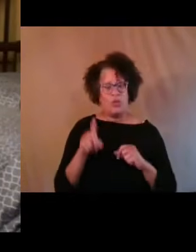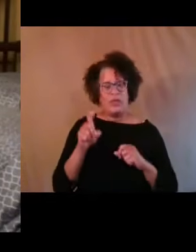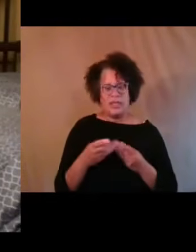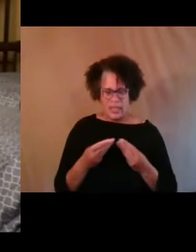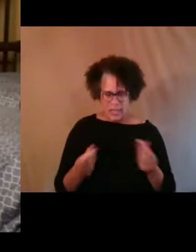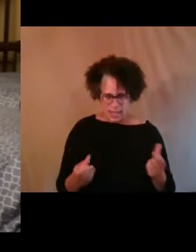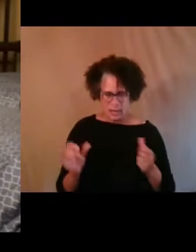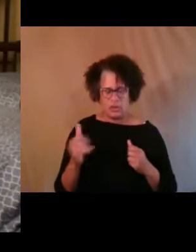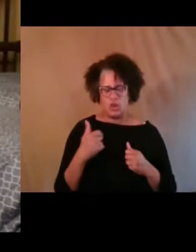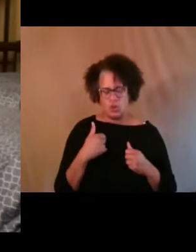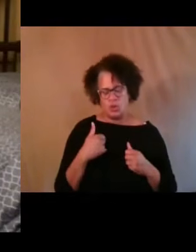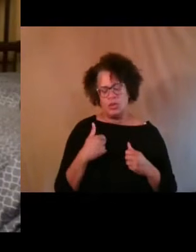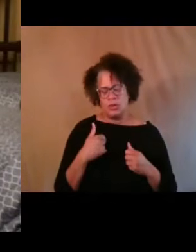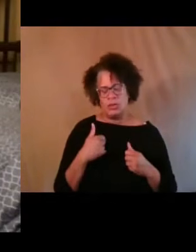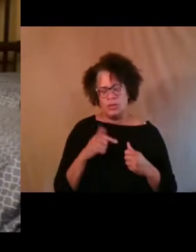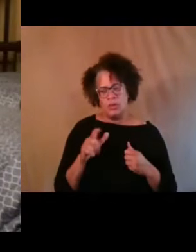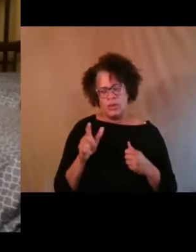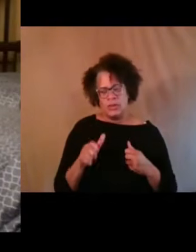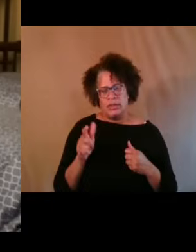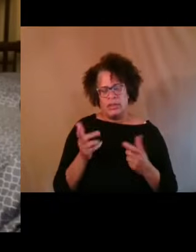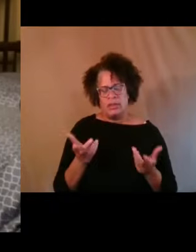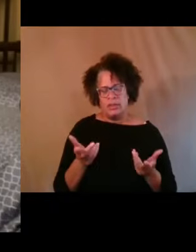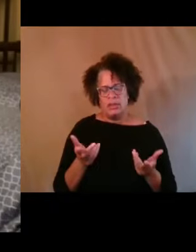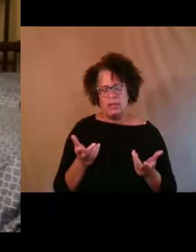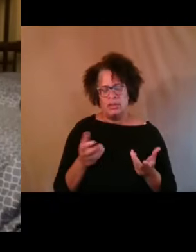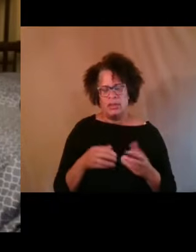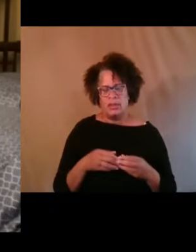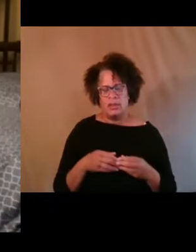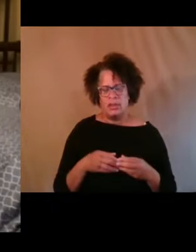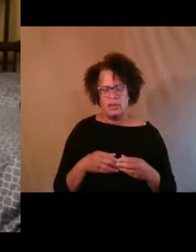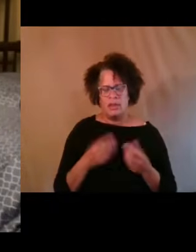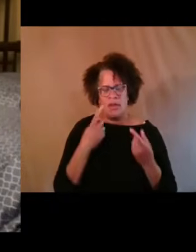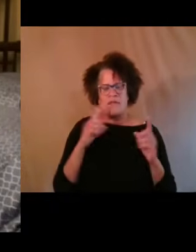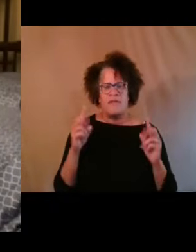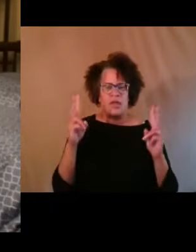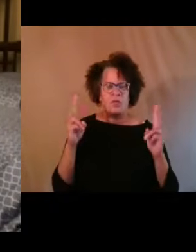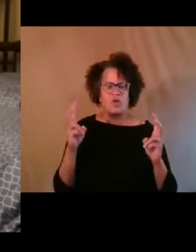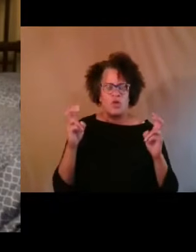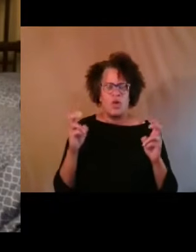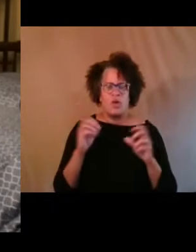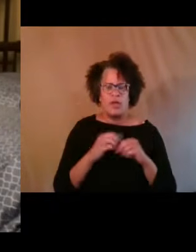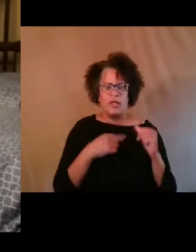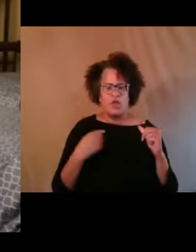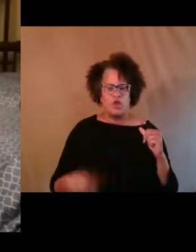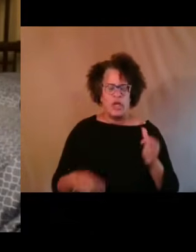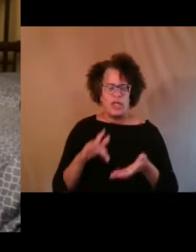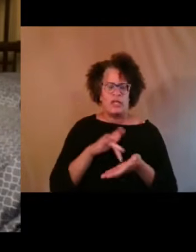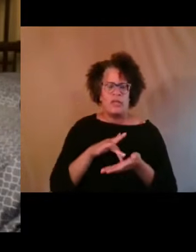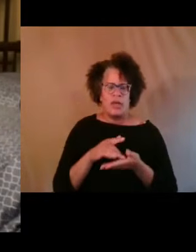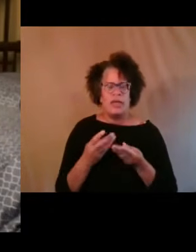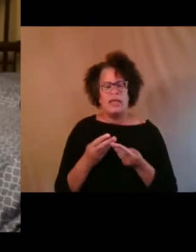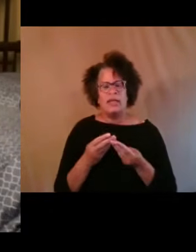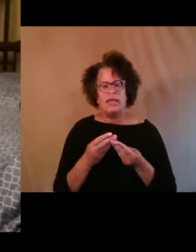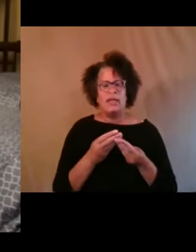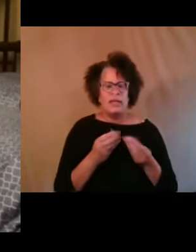That famous quotation in Chinese medicine is, "Healer, heal thyself."